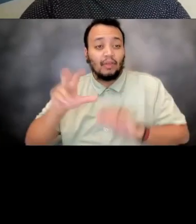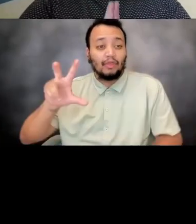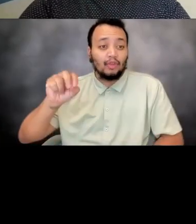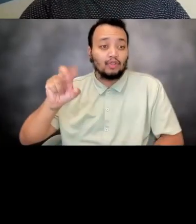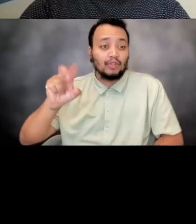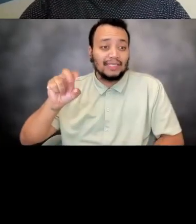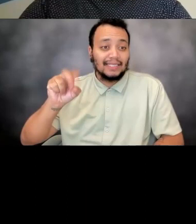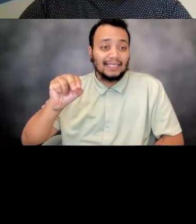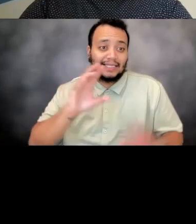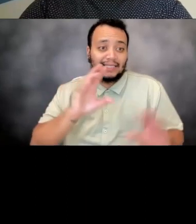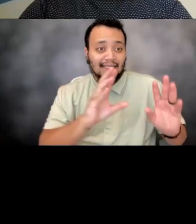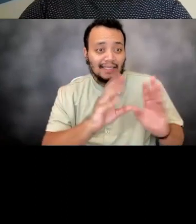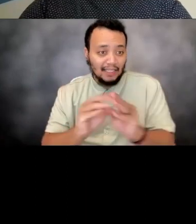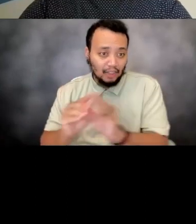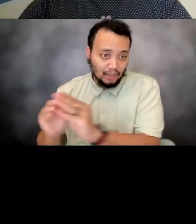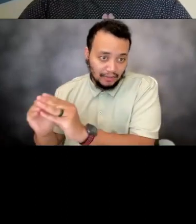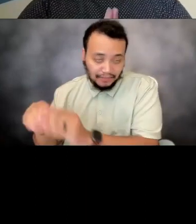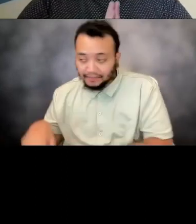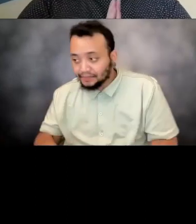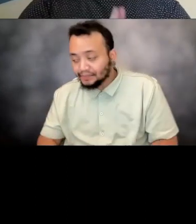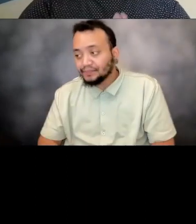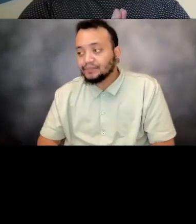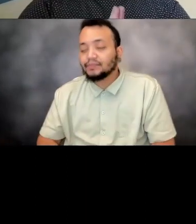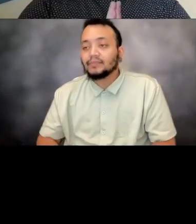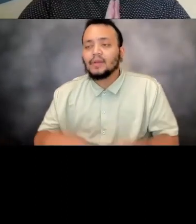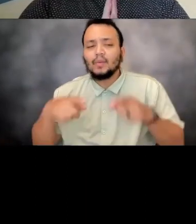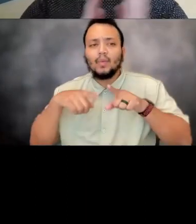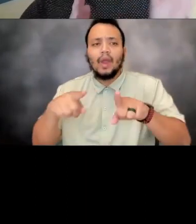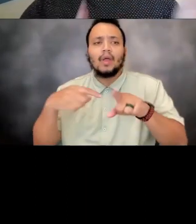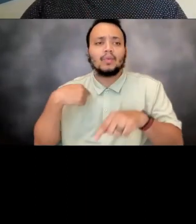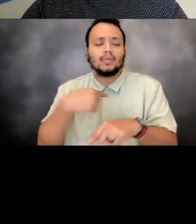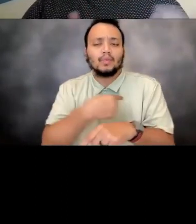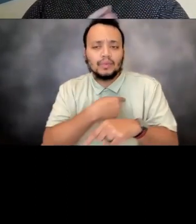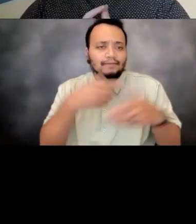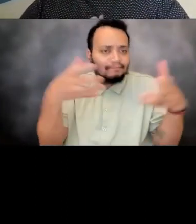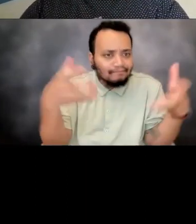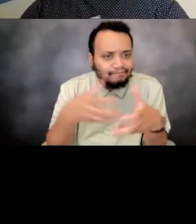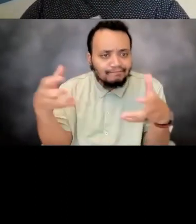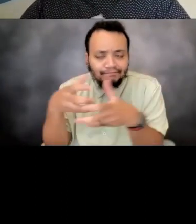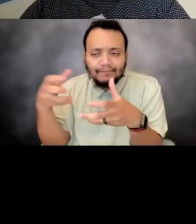that would be really important and meaningful. And so with the community sessions,